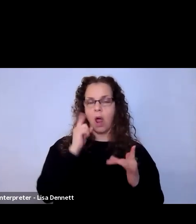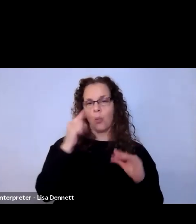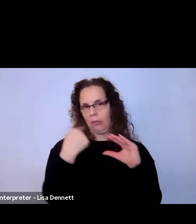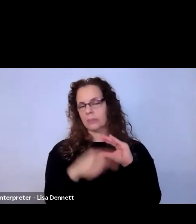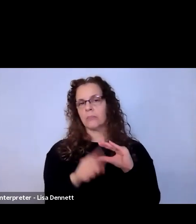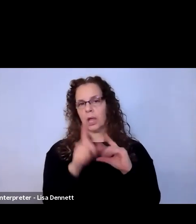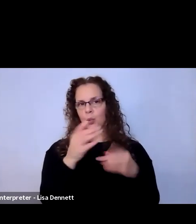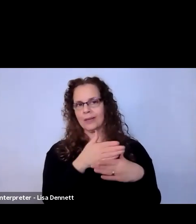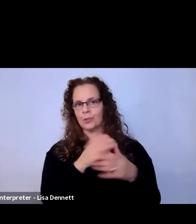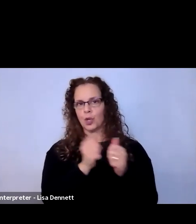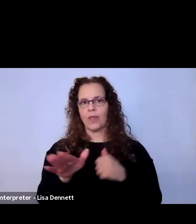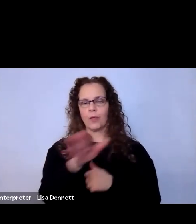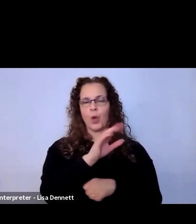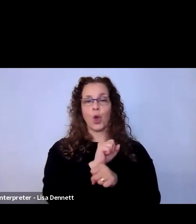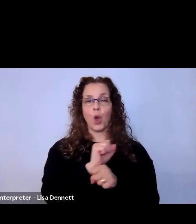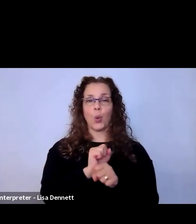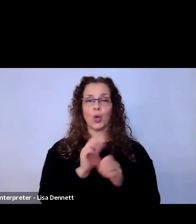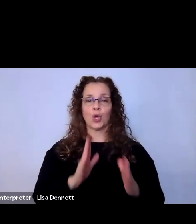with your colleagues Thank you again and have a great rest of your day.